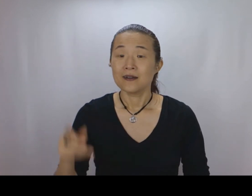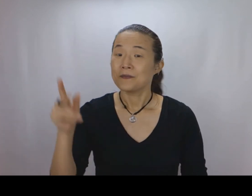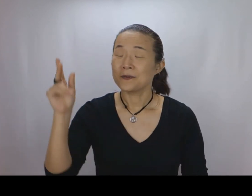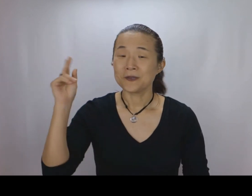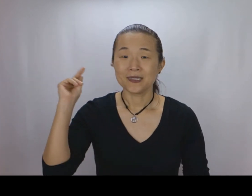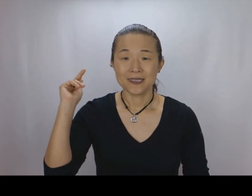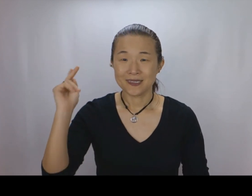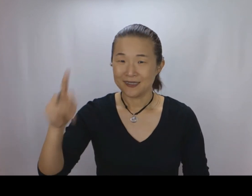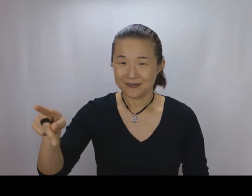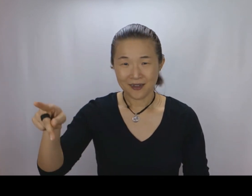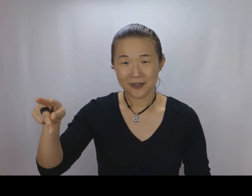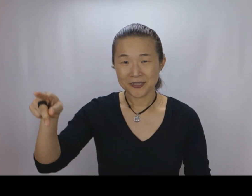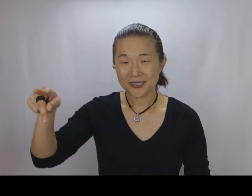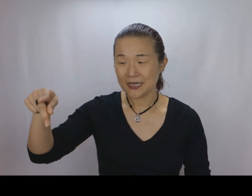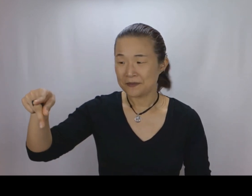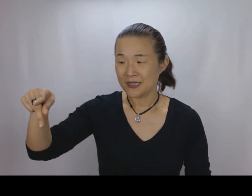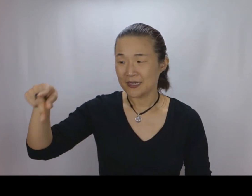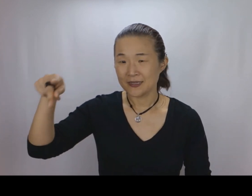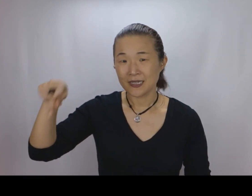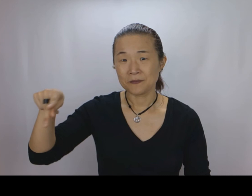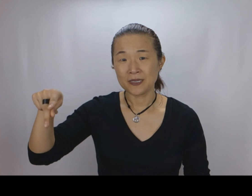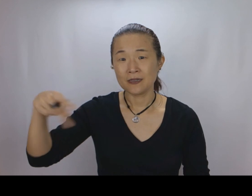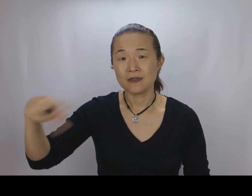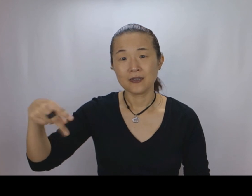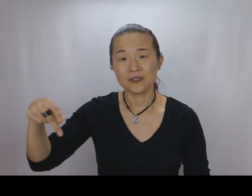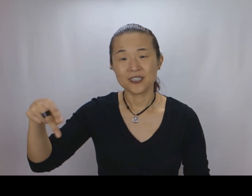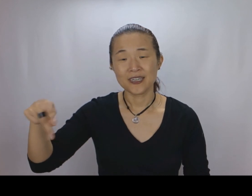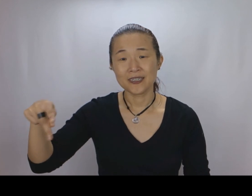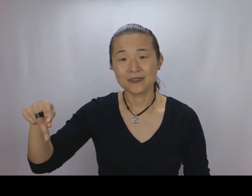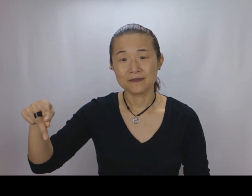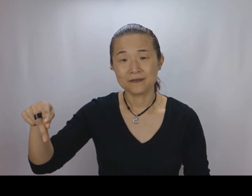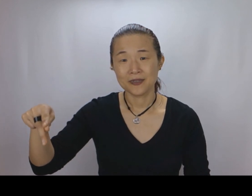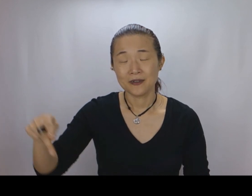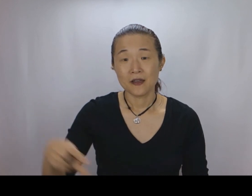Purple is also the same thing take the "P" and shake it.